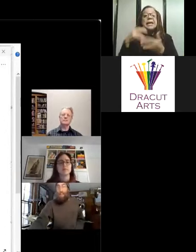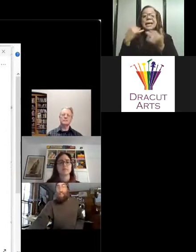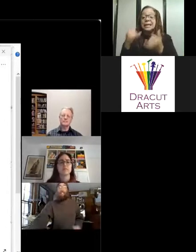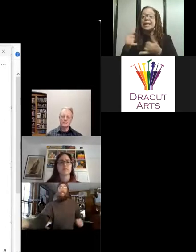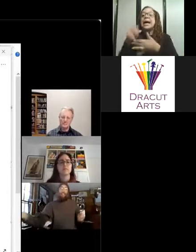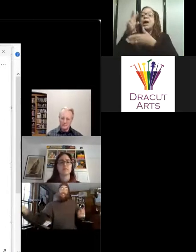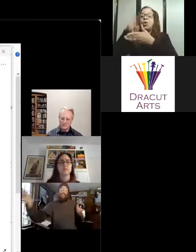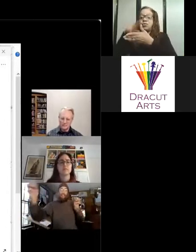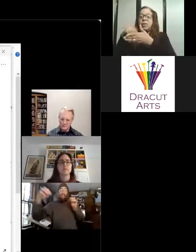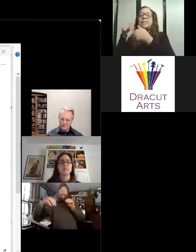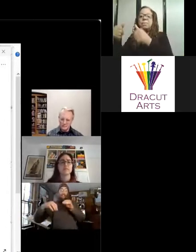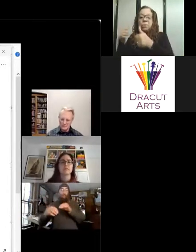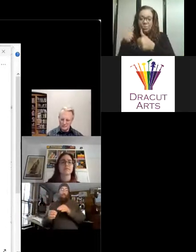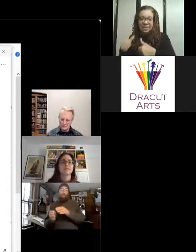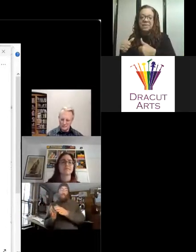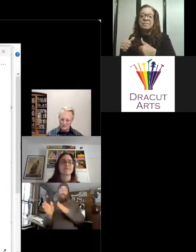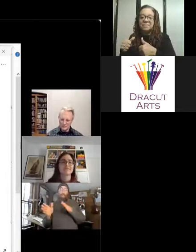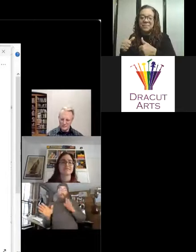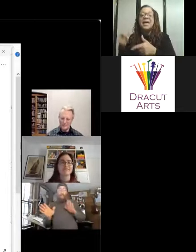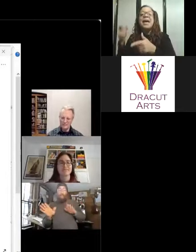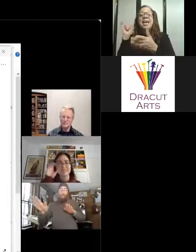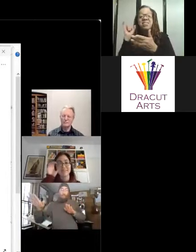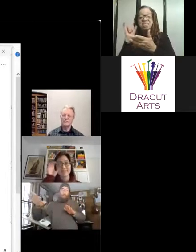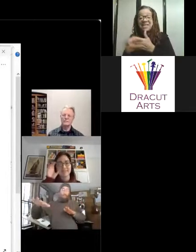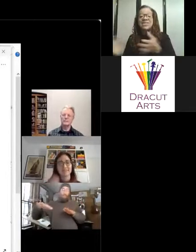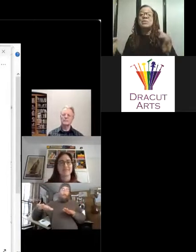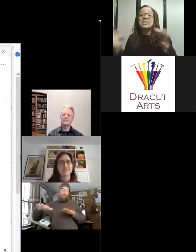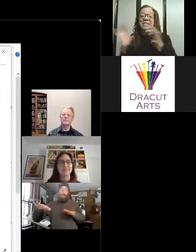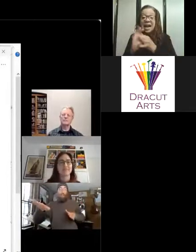And that's going to tie in towards the end of the book, Freeman Colby's story,